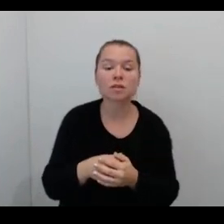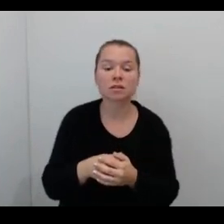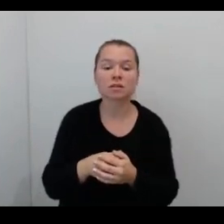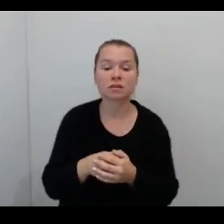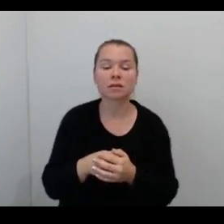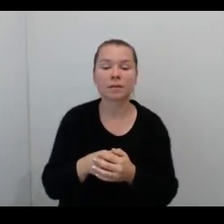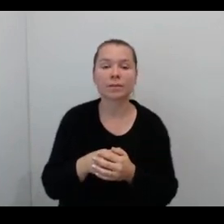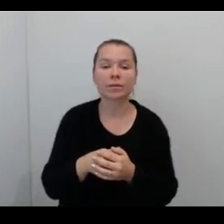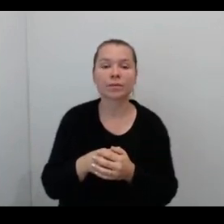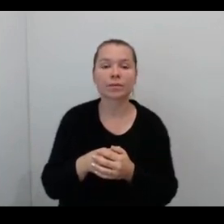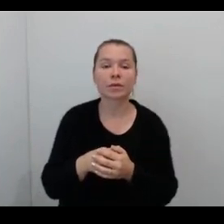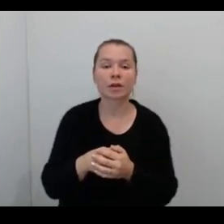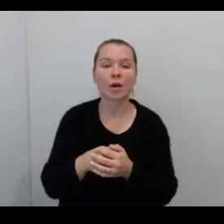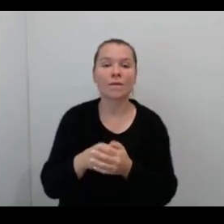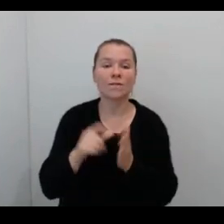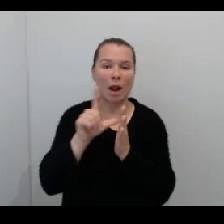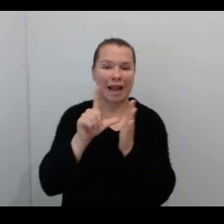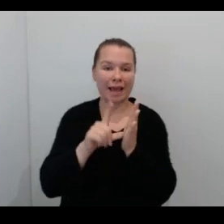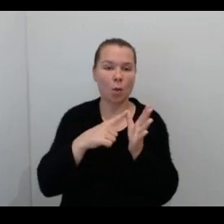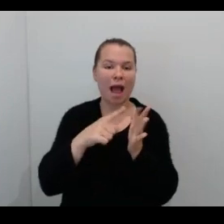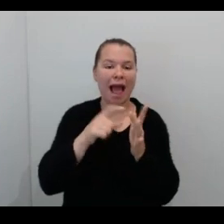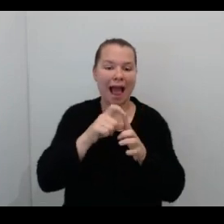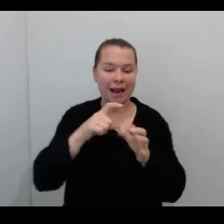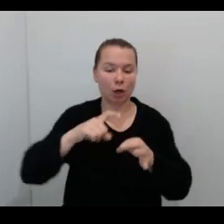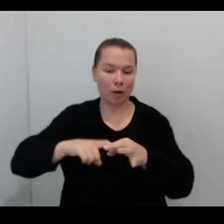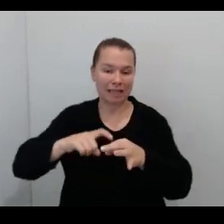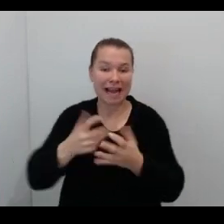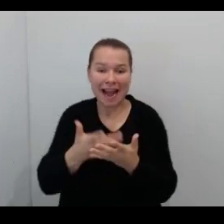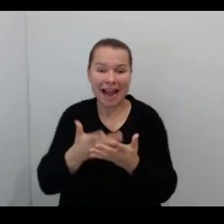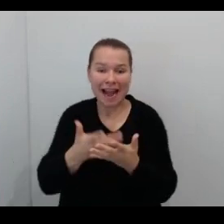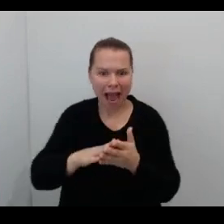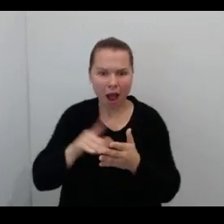can get free legal assistance from us.